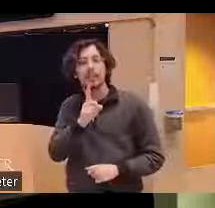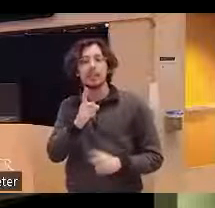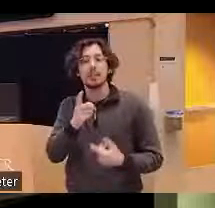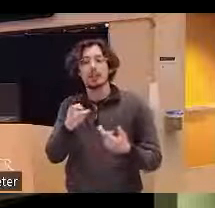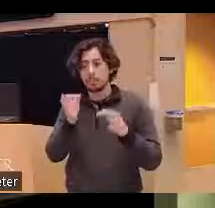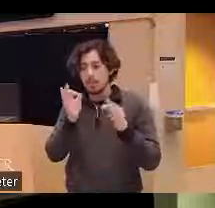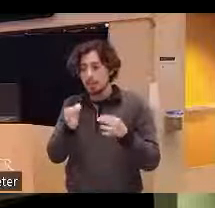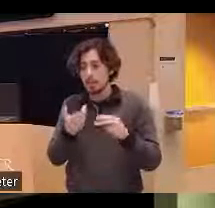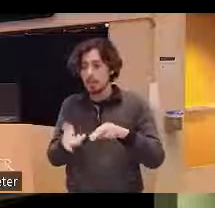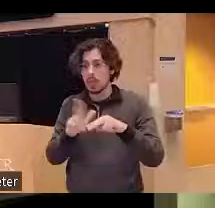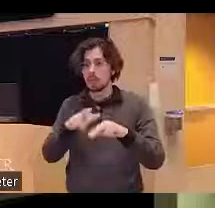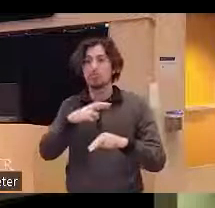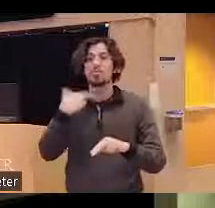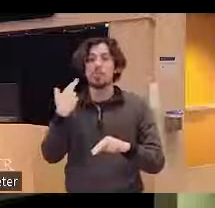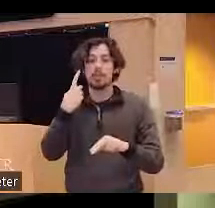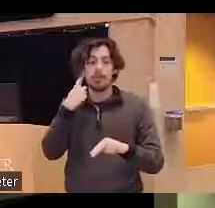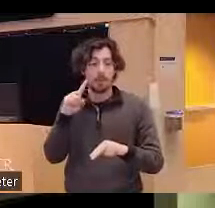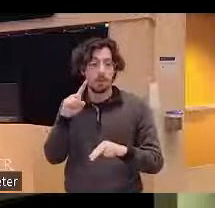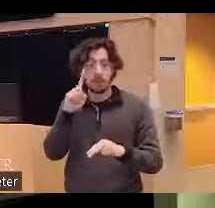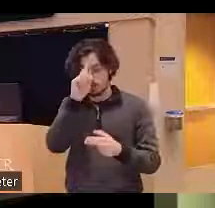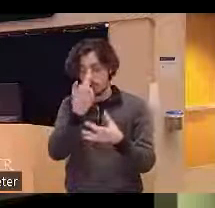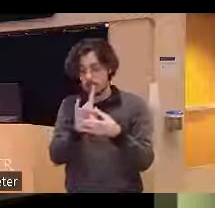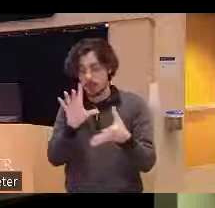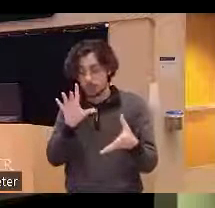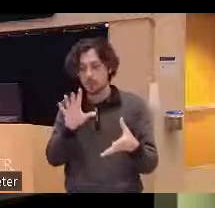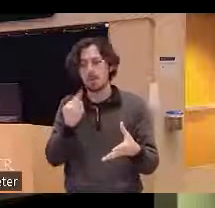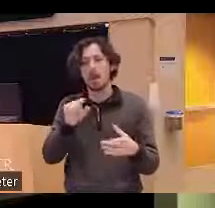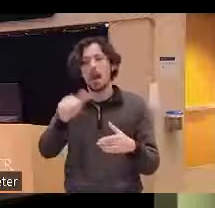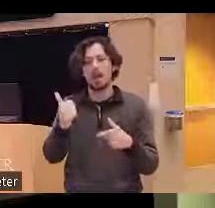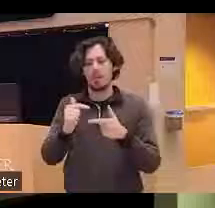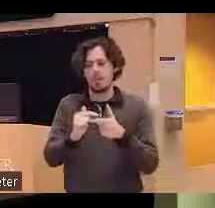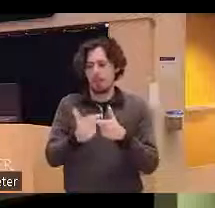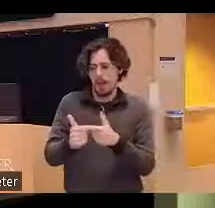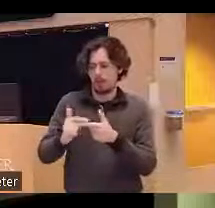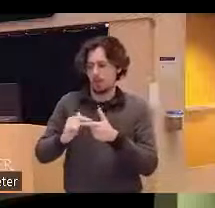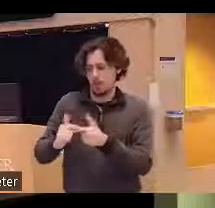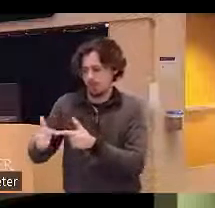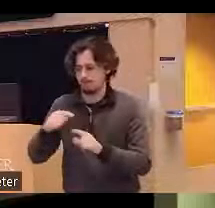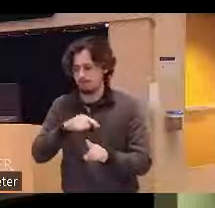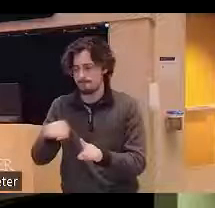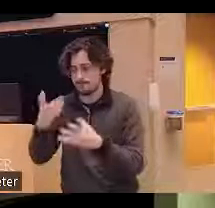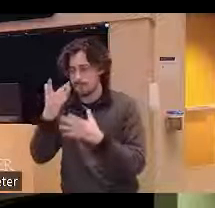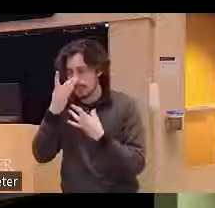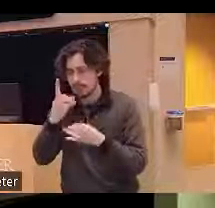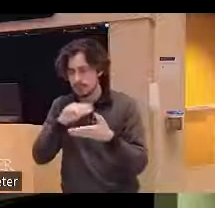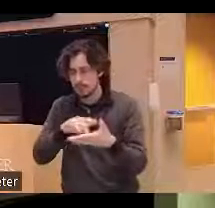for psychosis perhaps but I think these other pathways are interesting as well so I mean a